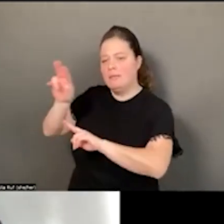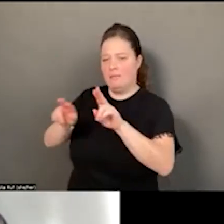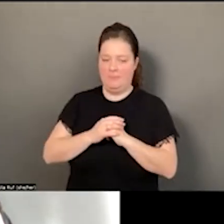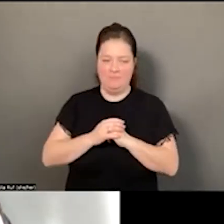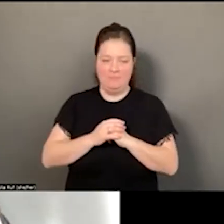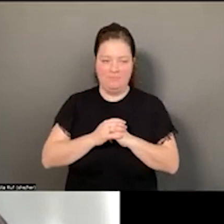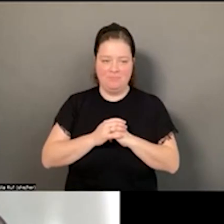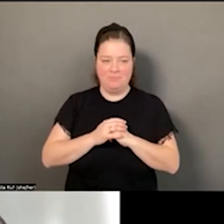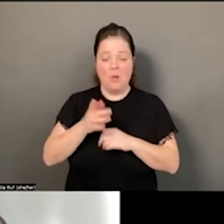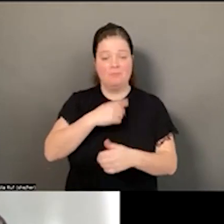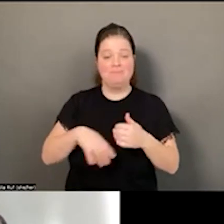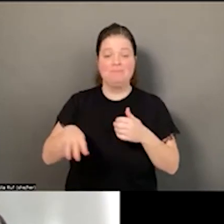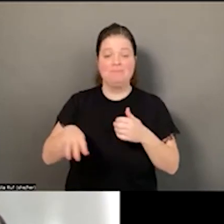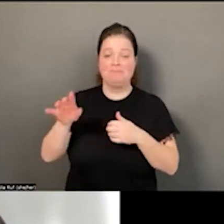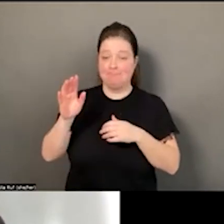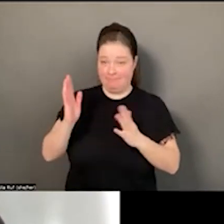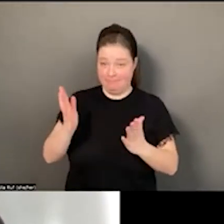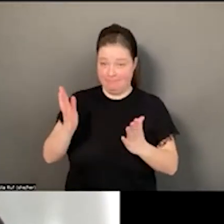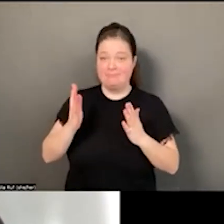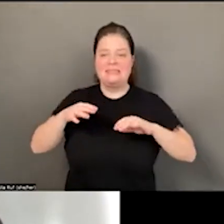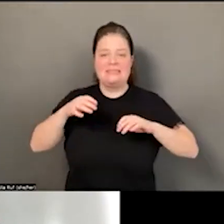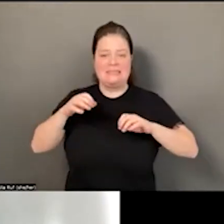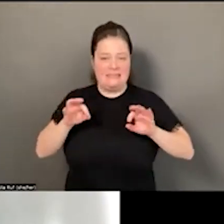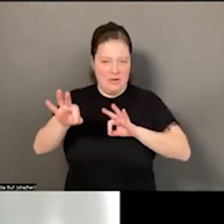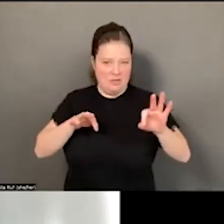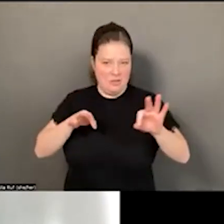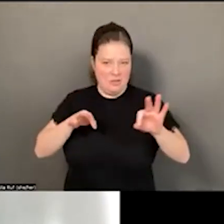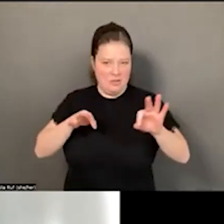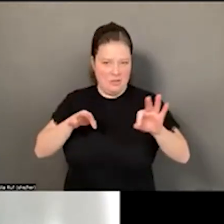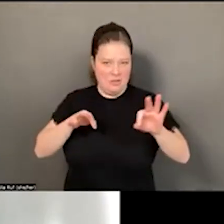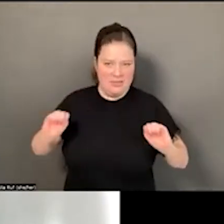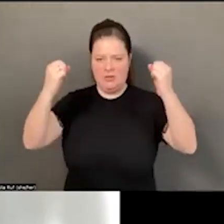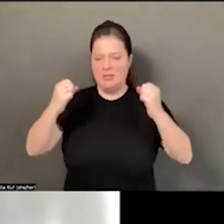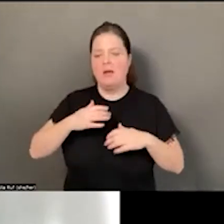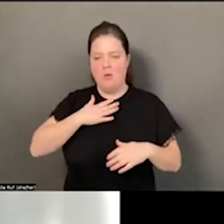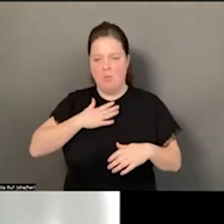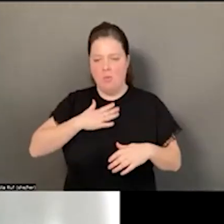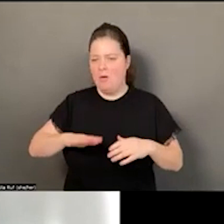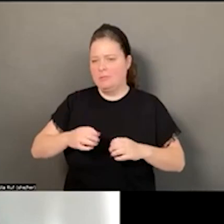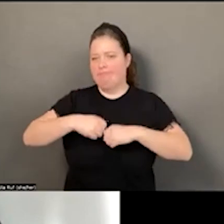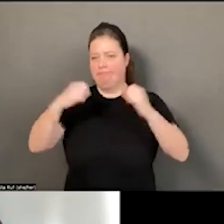First, I will stress the launch of the employment package.